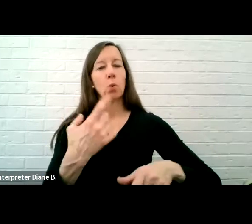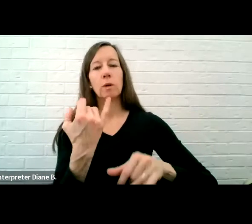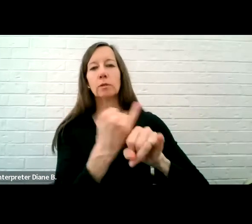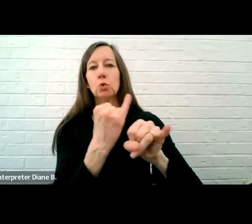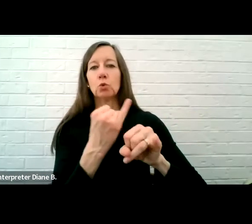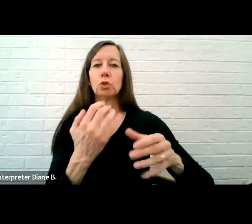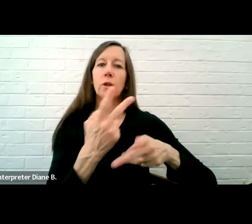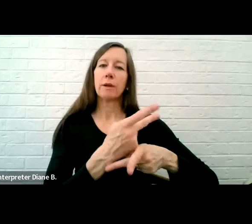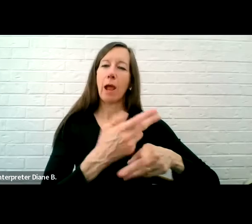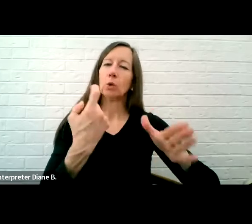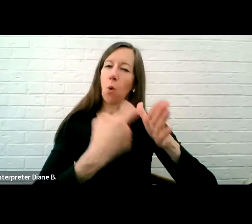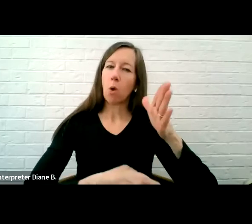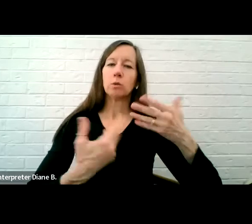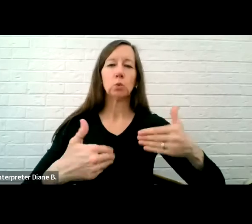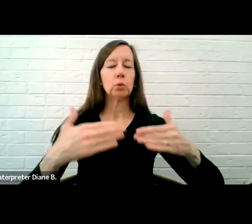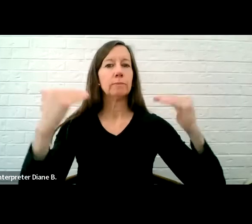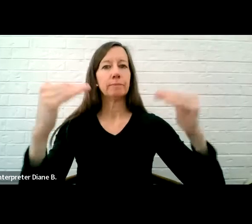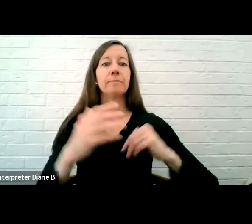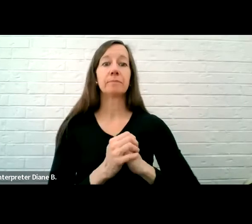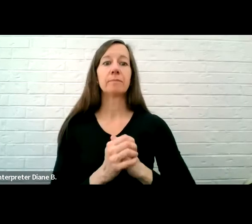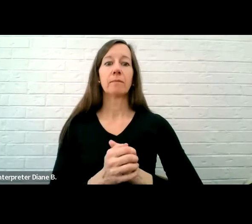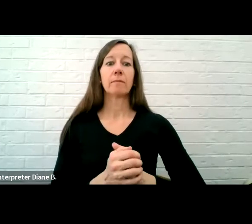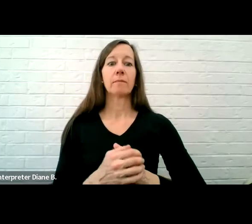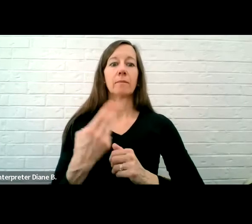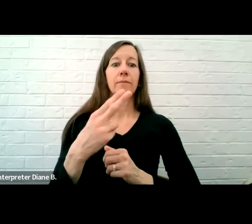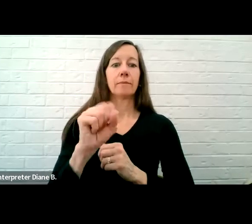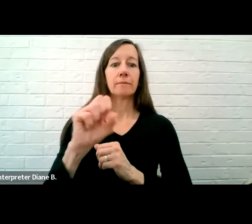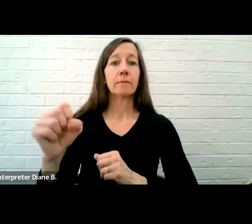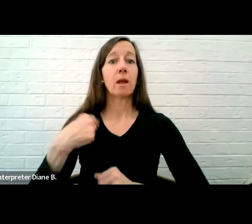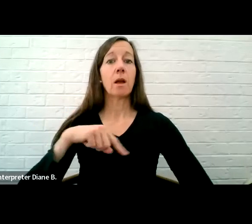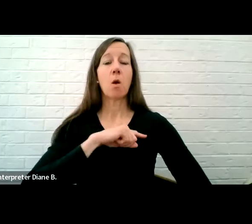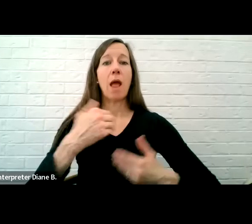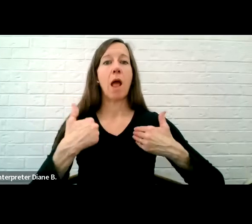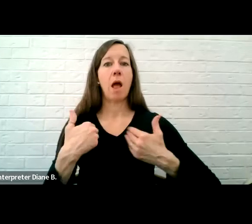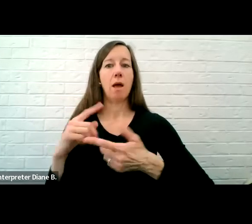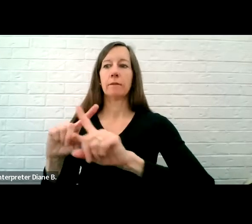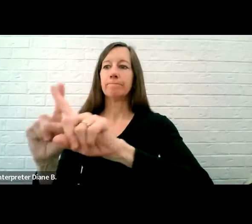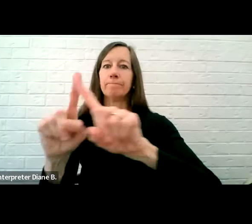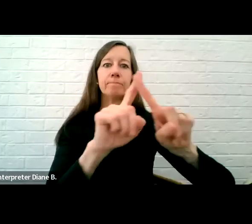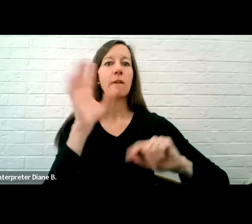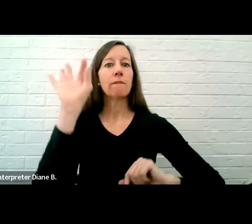hsrc. Leverages. Our collective technical assistance across the Federal agencies to goal, to